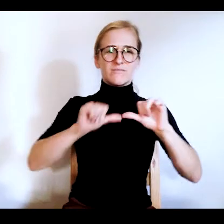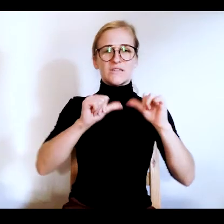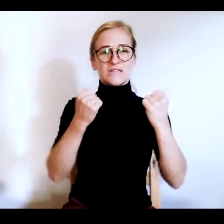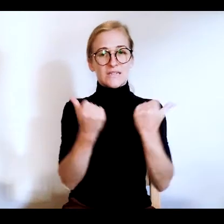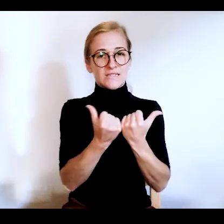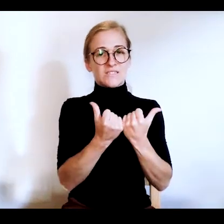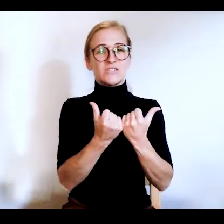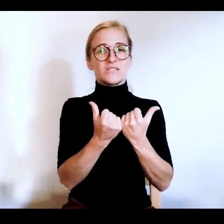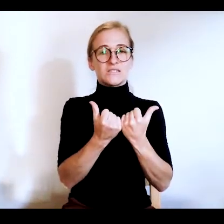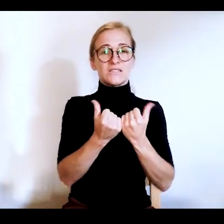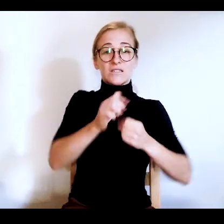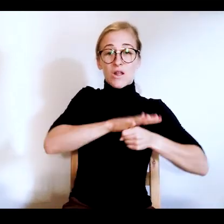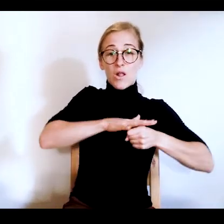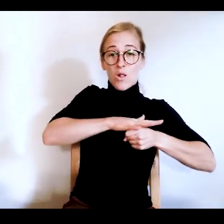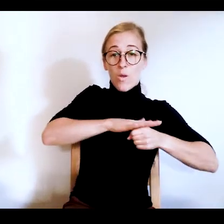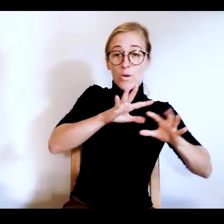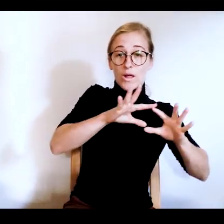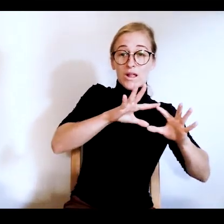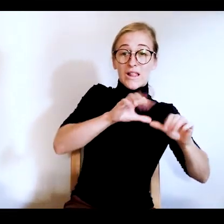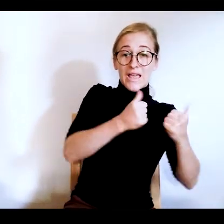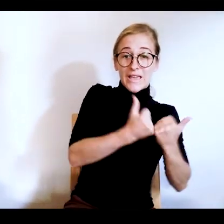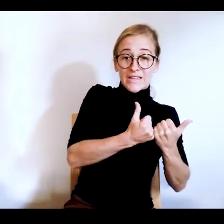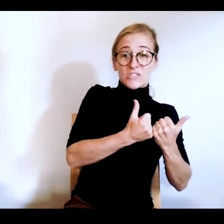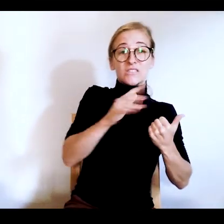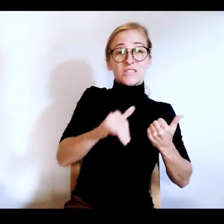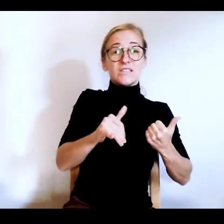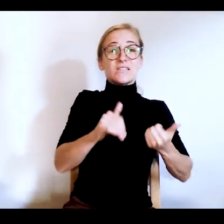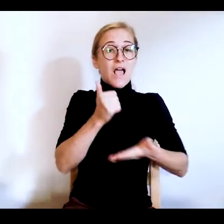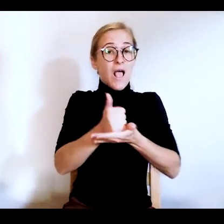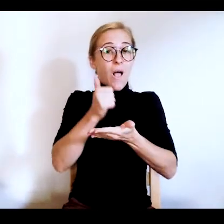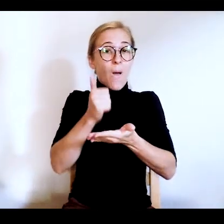a network of local agencies and organizations that help veterans.